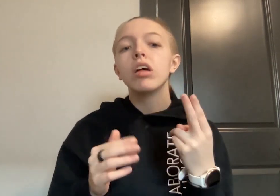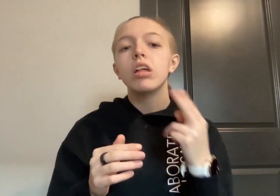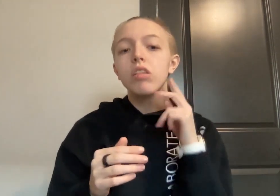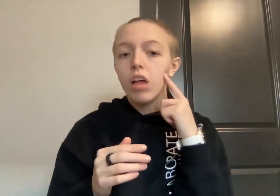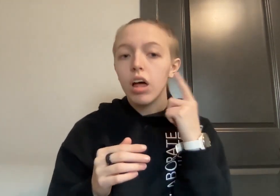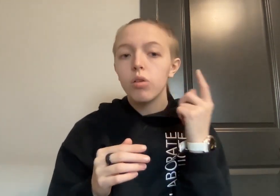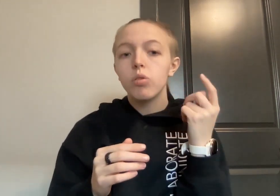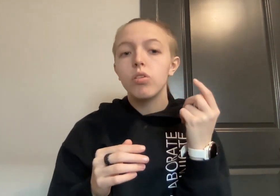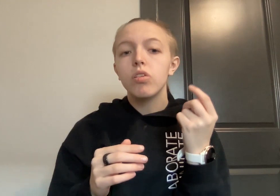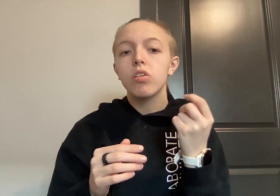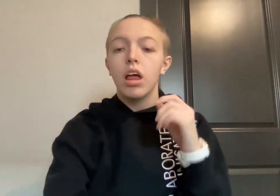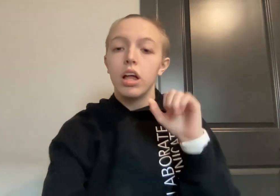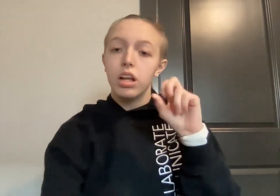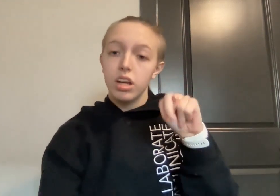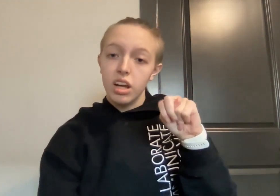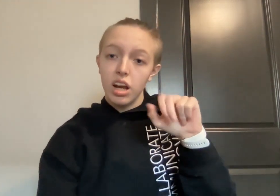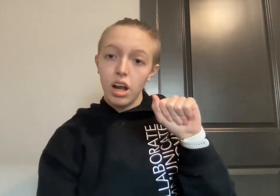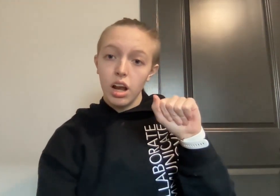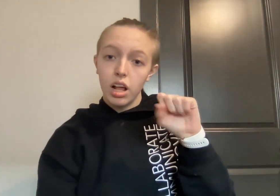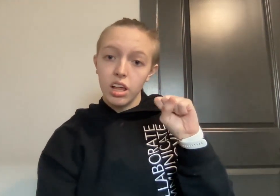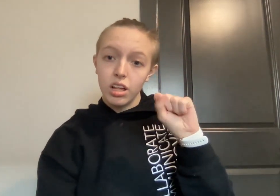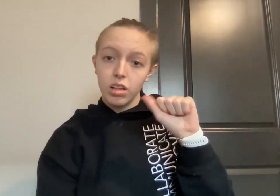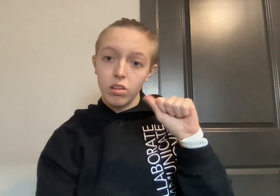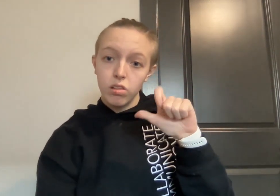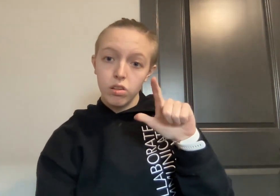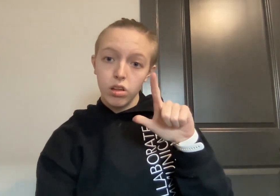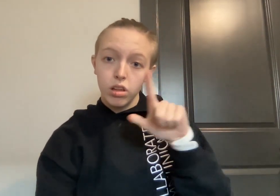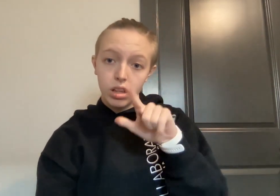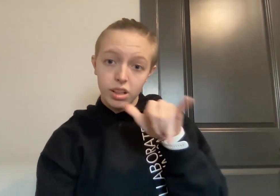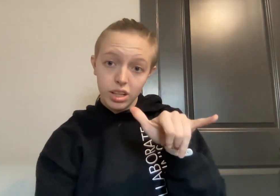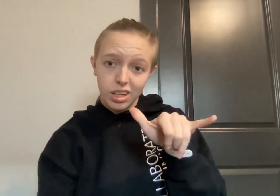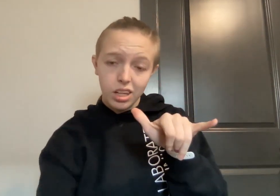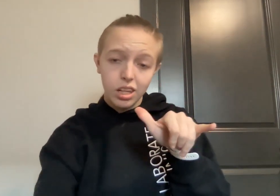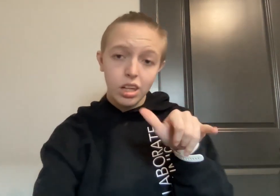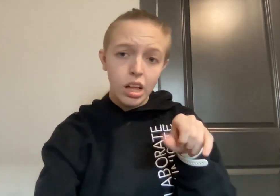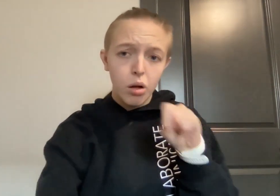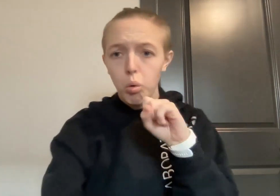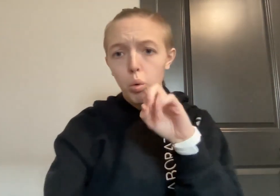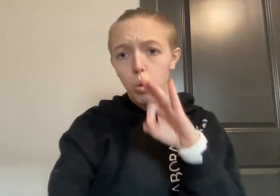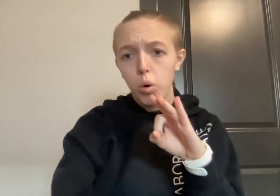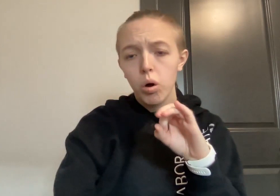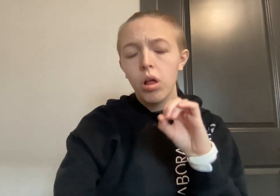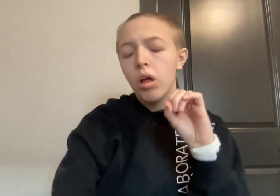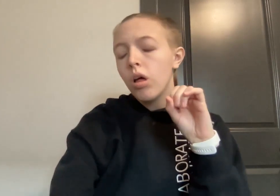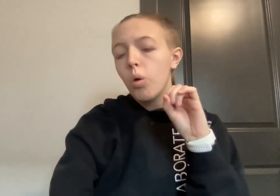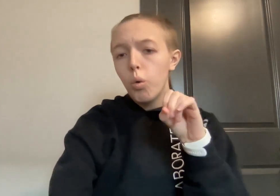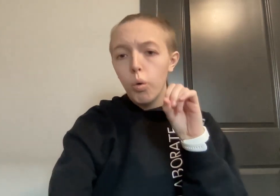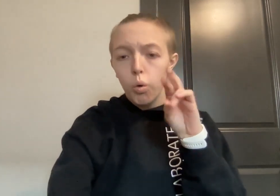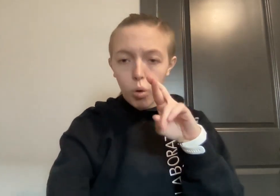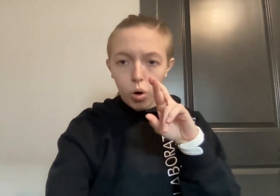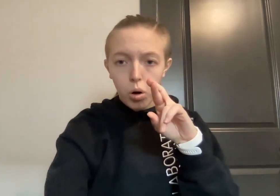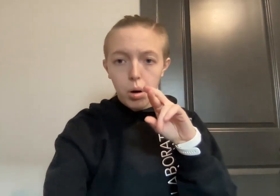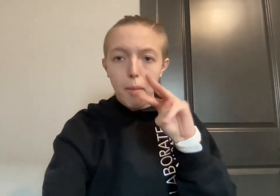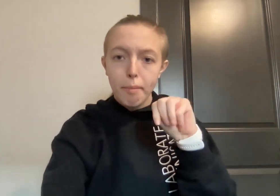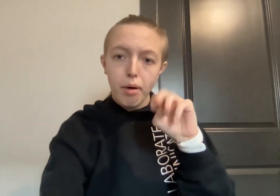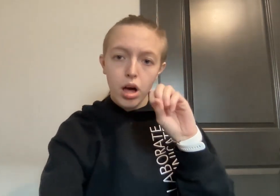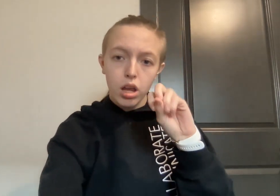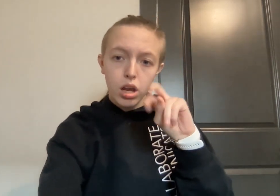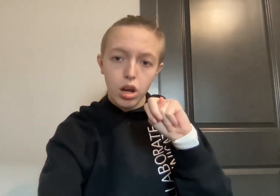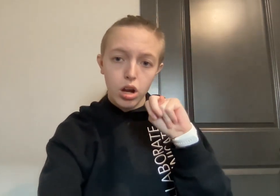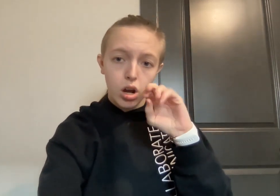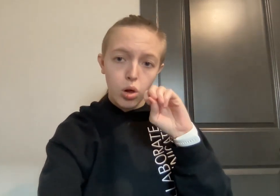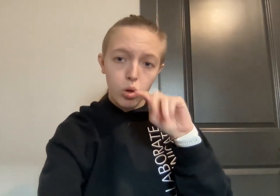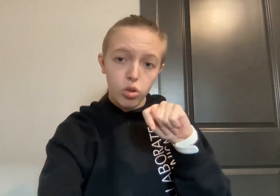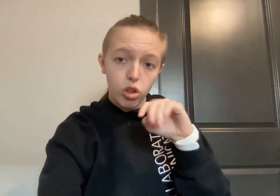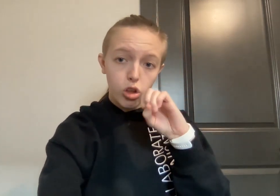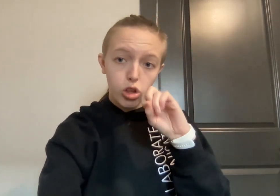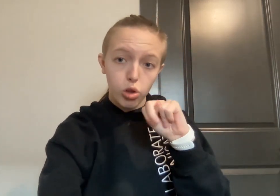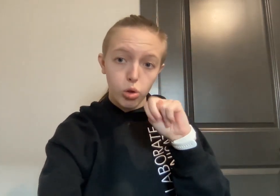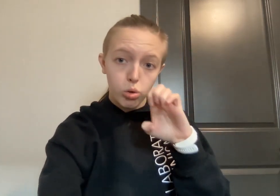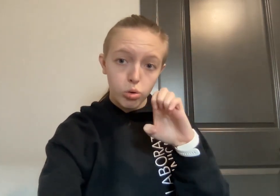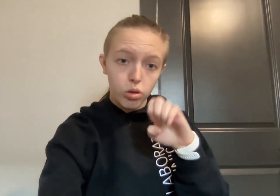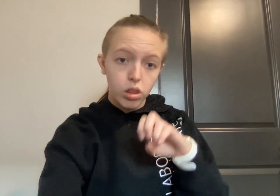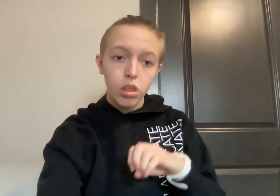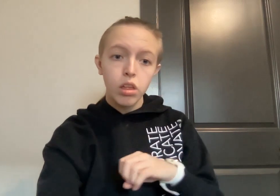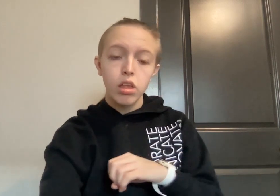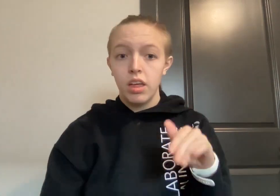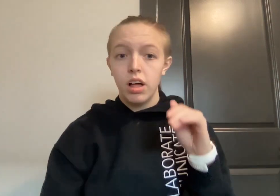it sounds nasally or monotone